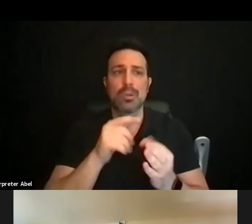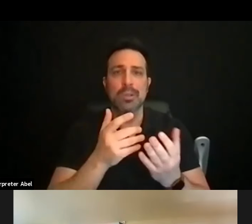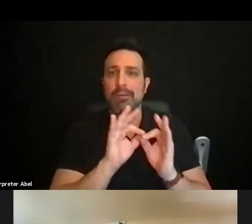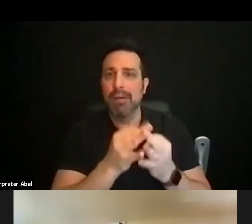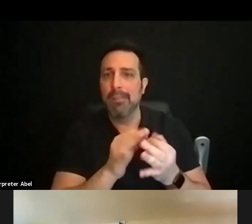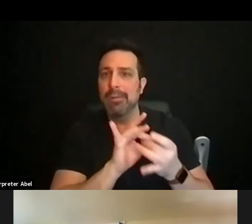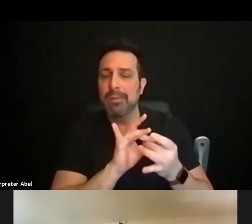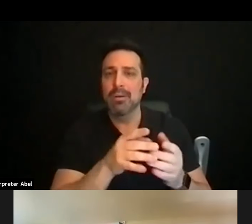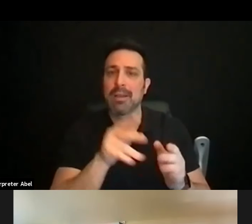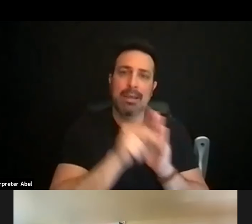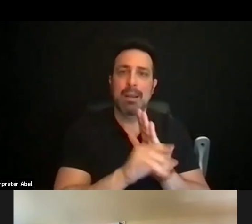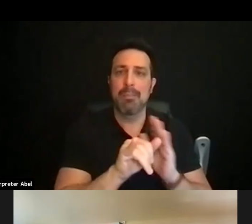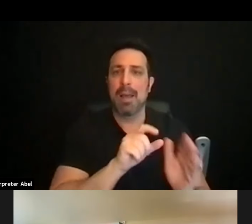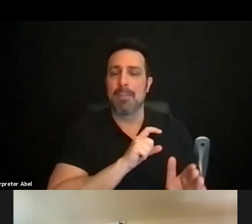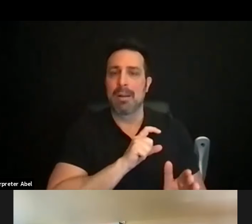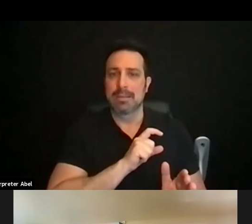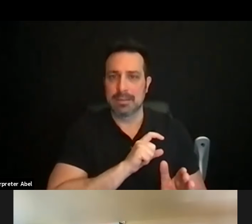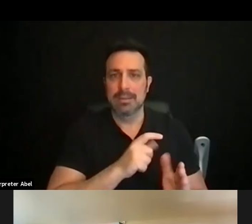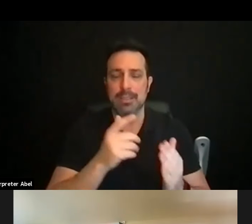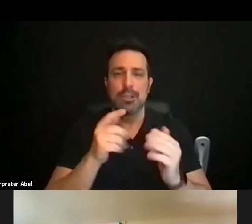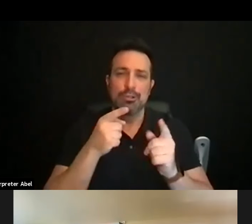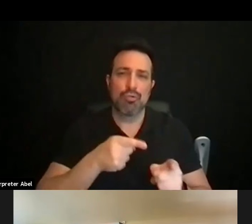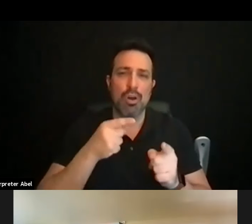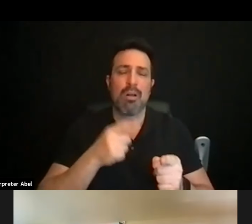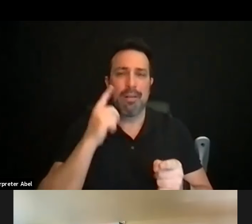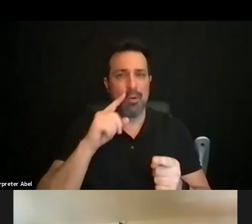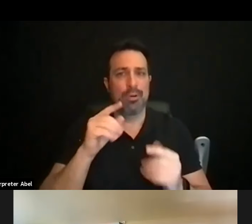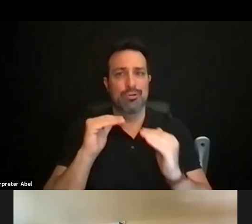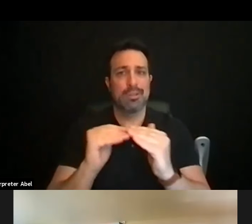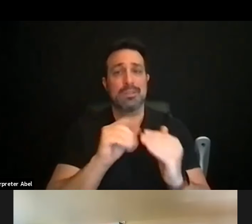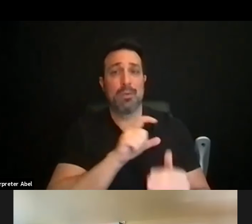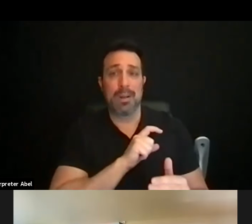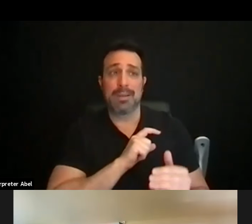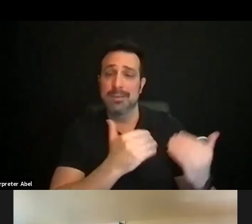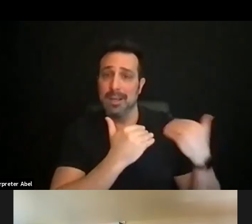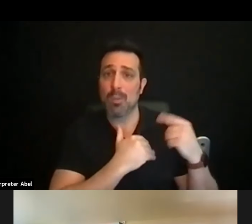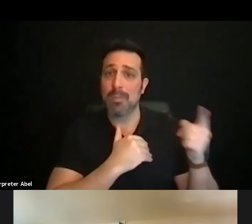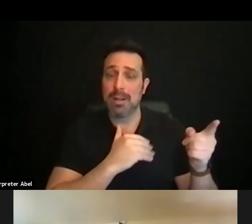organizer for Pacific northwest family circle which is a group of families whose loved ones were